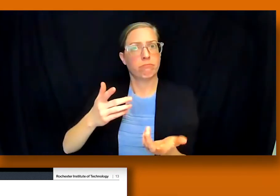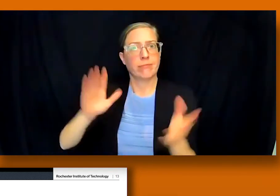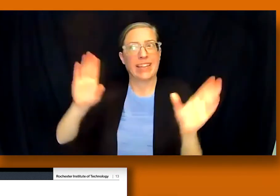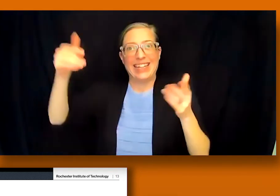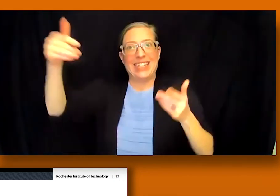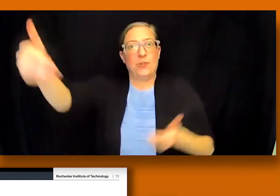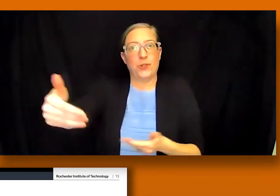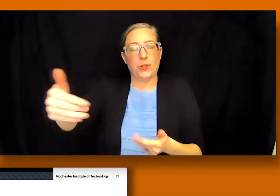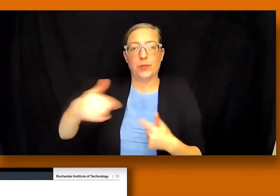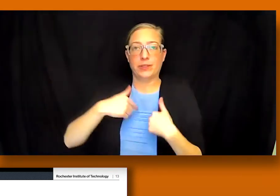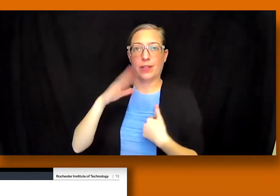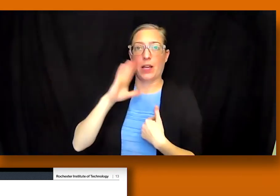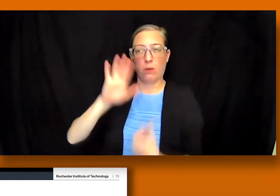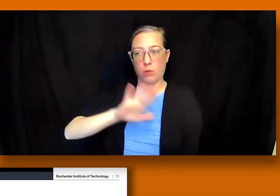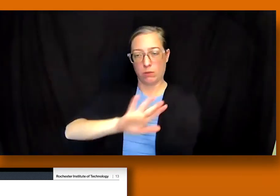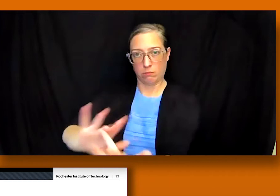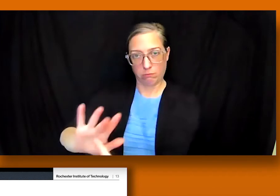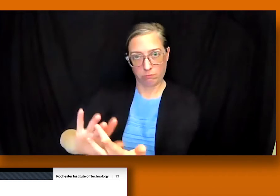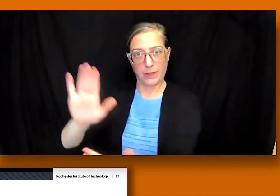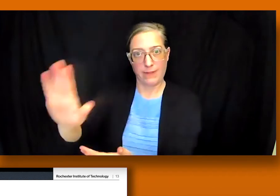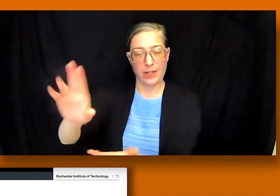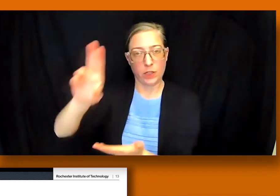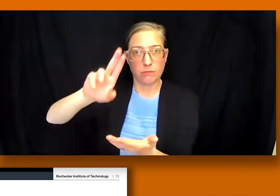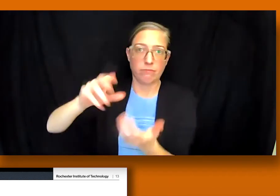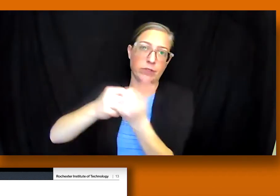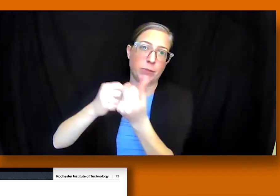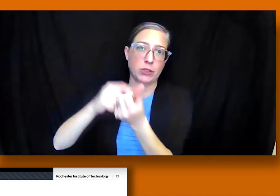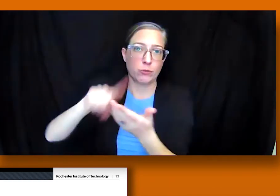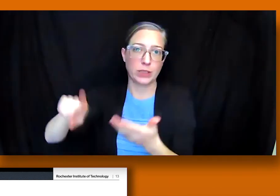and I can collect all the information from them that way.